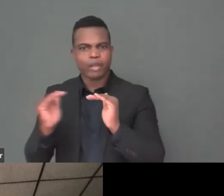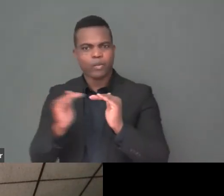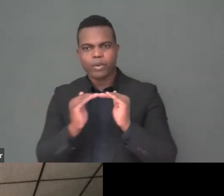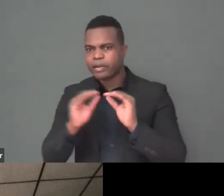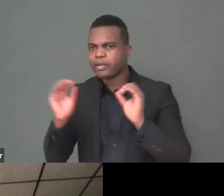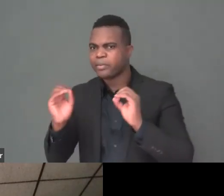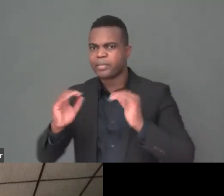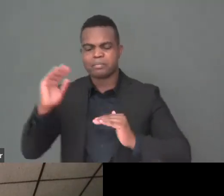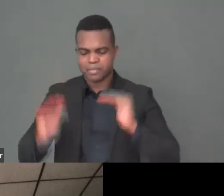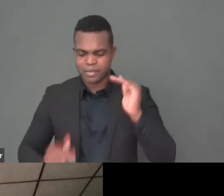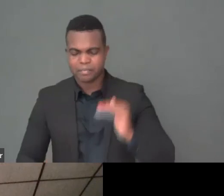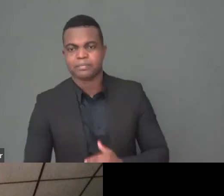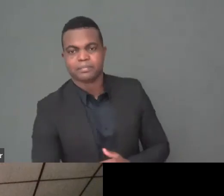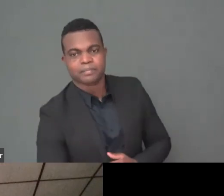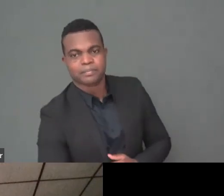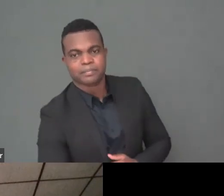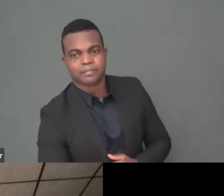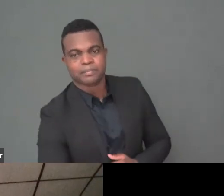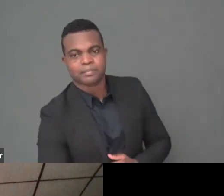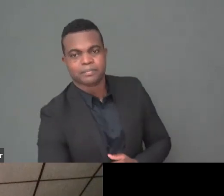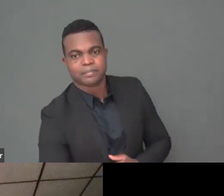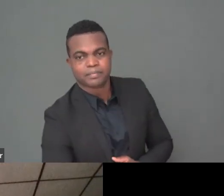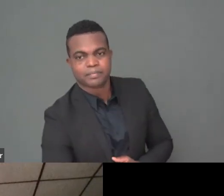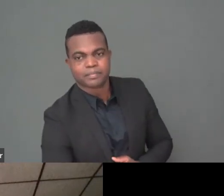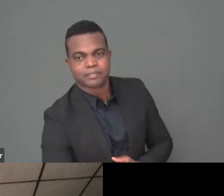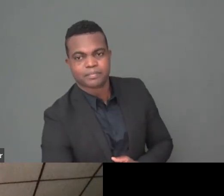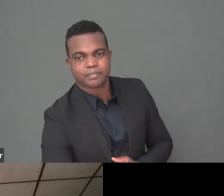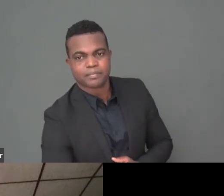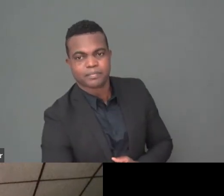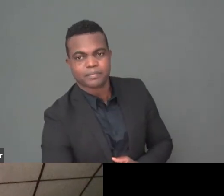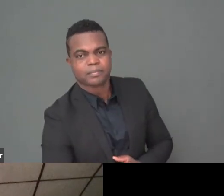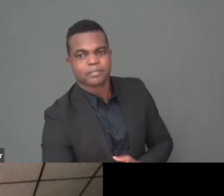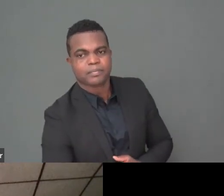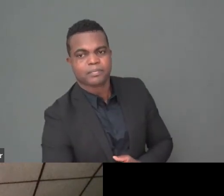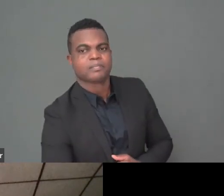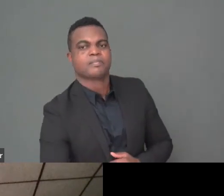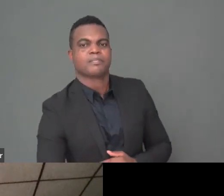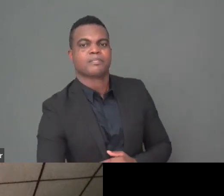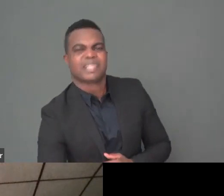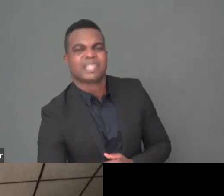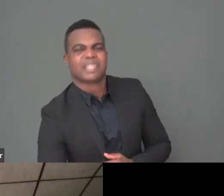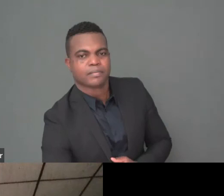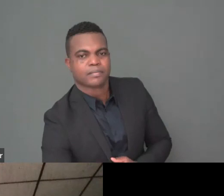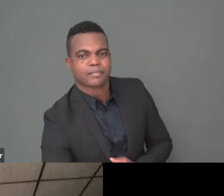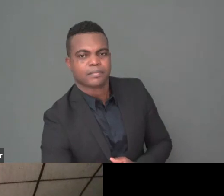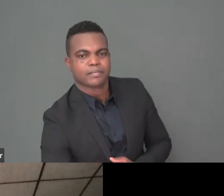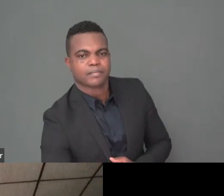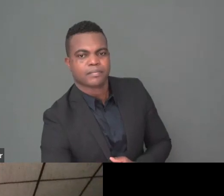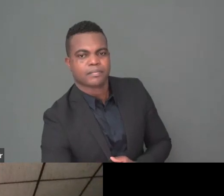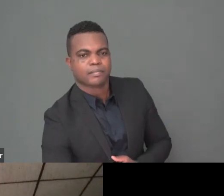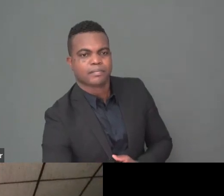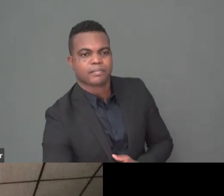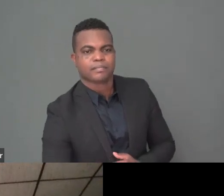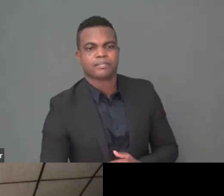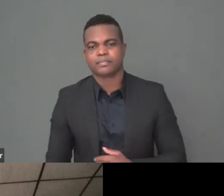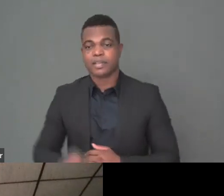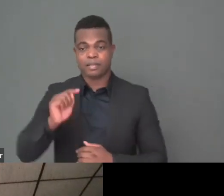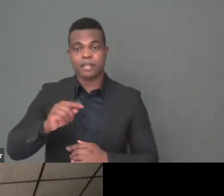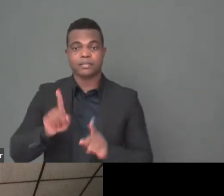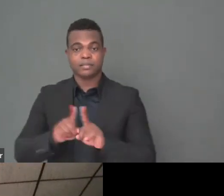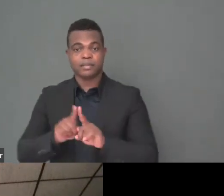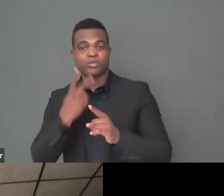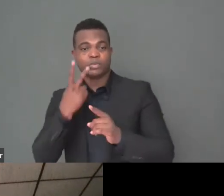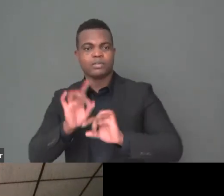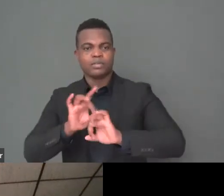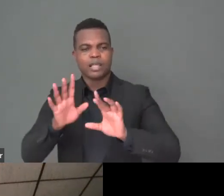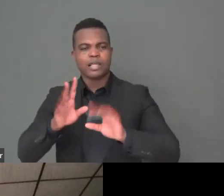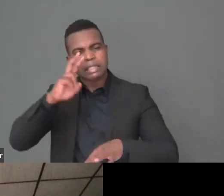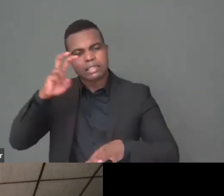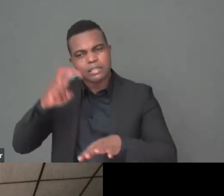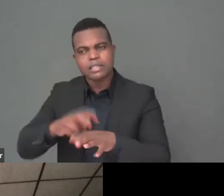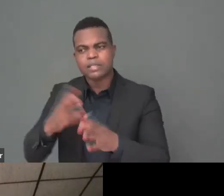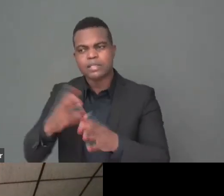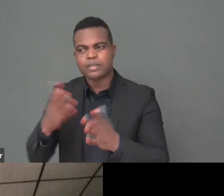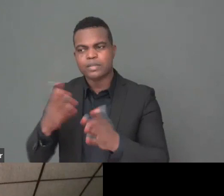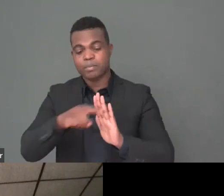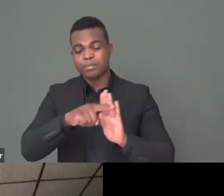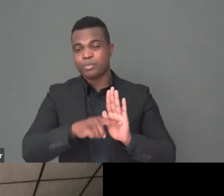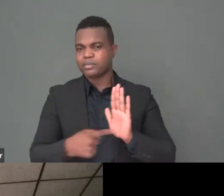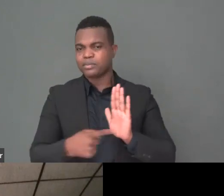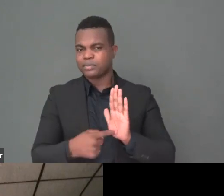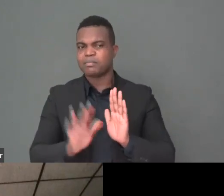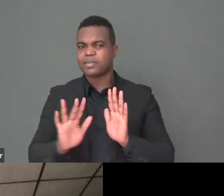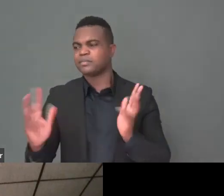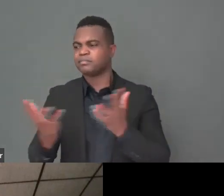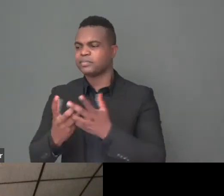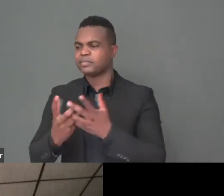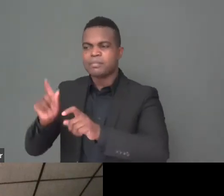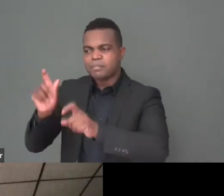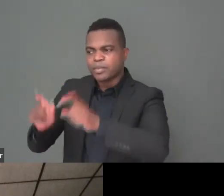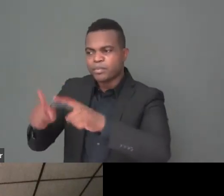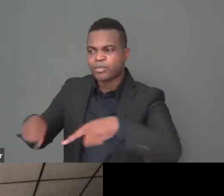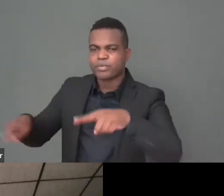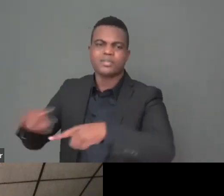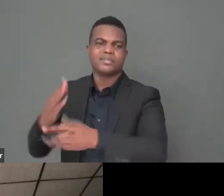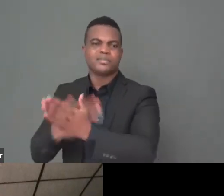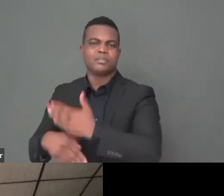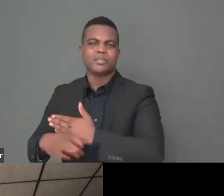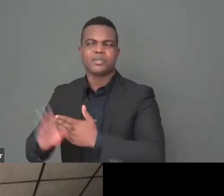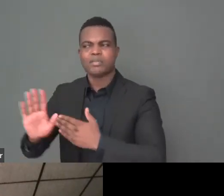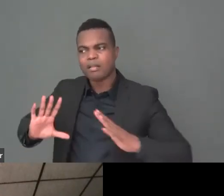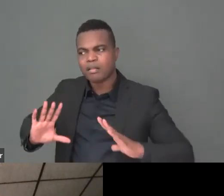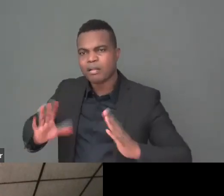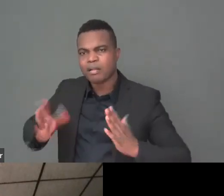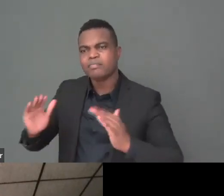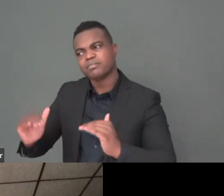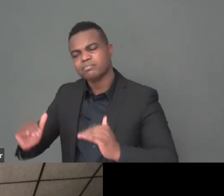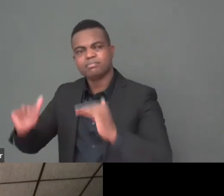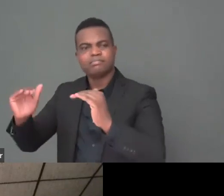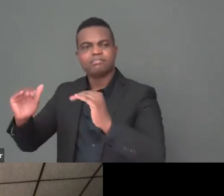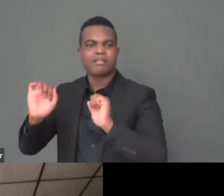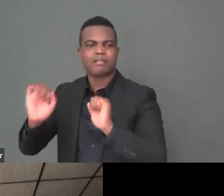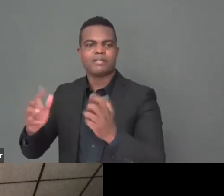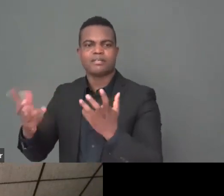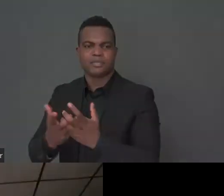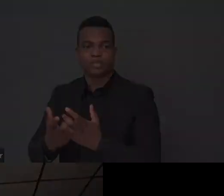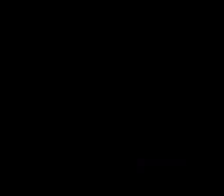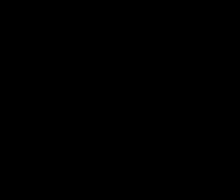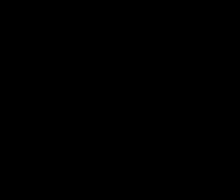Sophie Mitra: And their disability questions and we'll analyze data sets for additional countries and we look forward to the the feedback from the audience today to inform our work and over on just wanted to highlight that the results point towards the need for more policy work to curb inequalities.